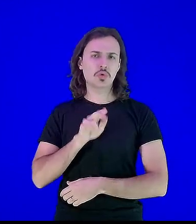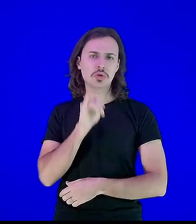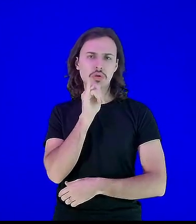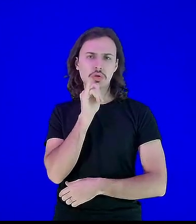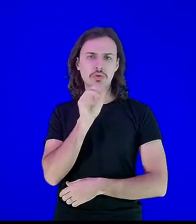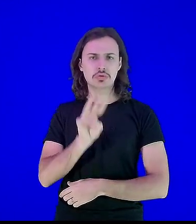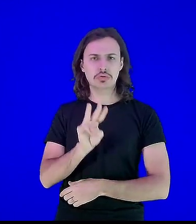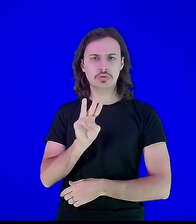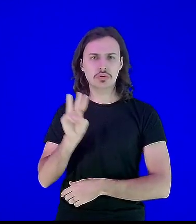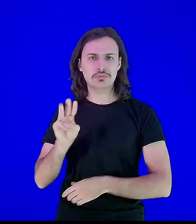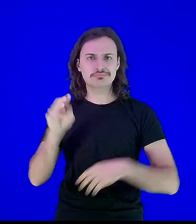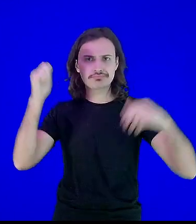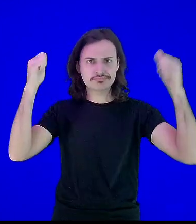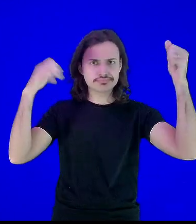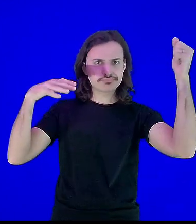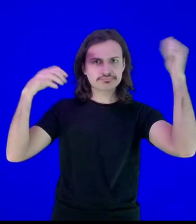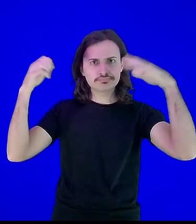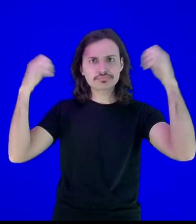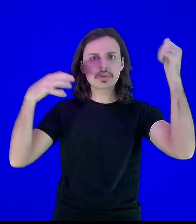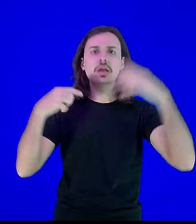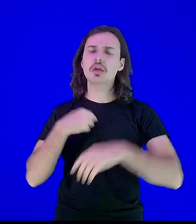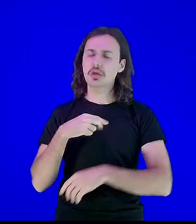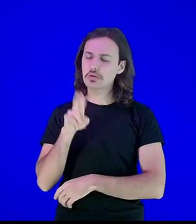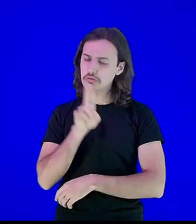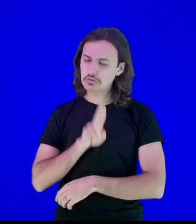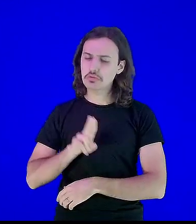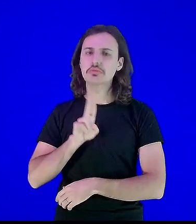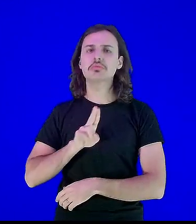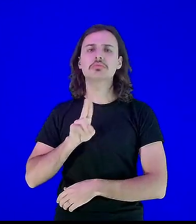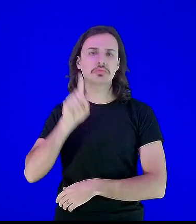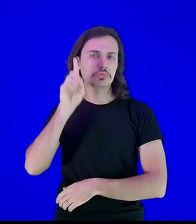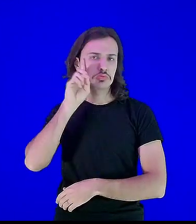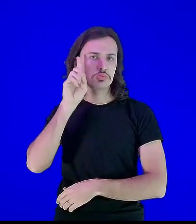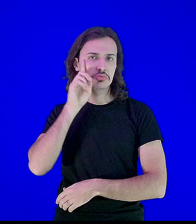to see what others have written down, etc